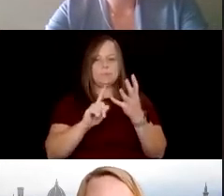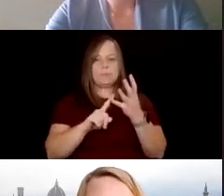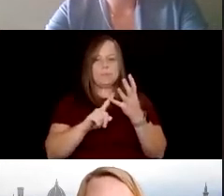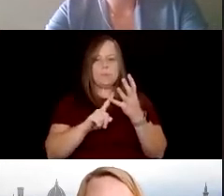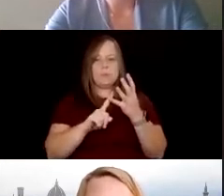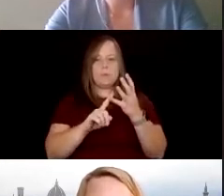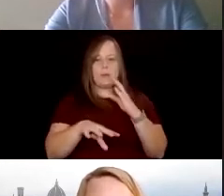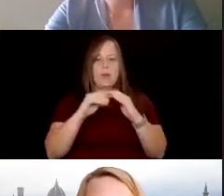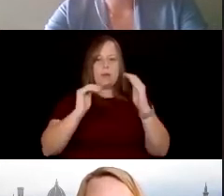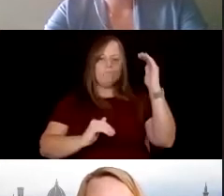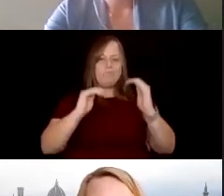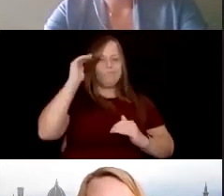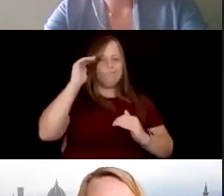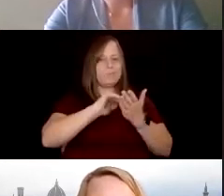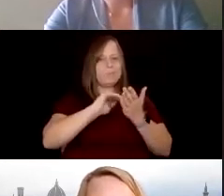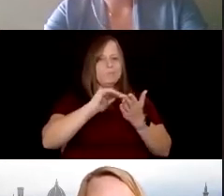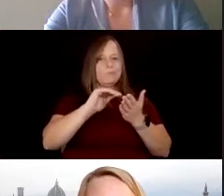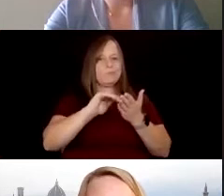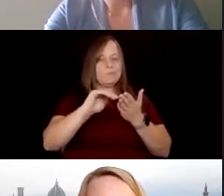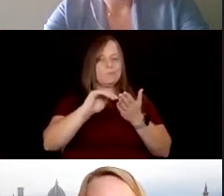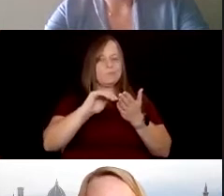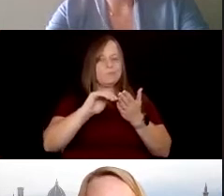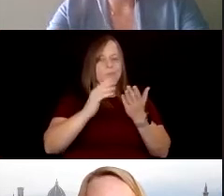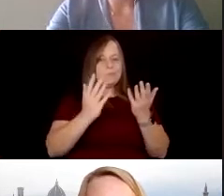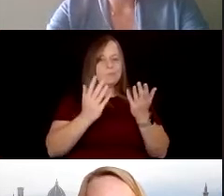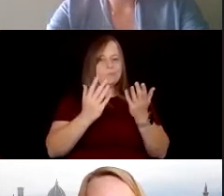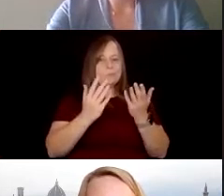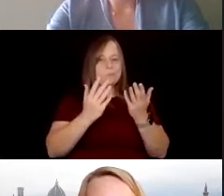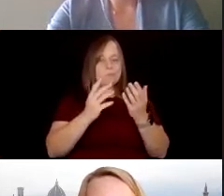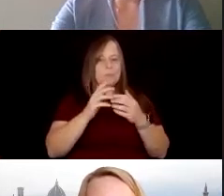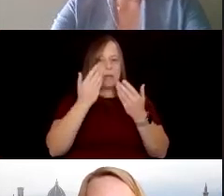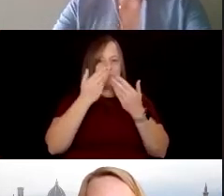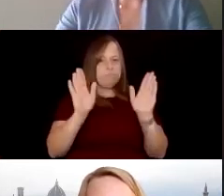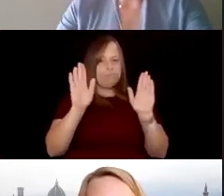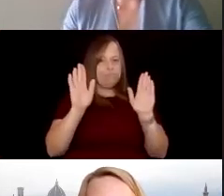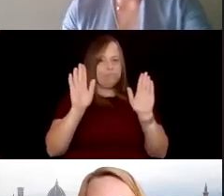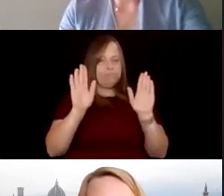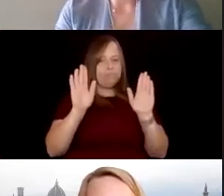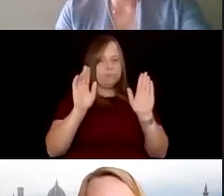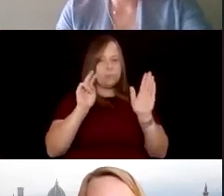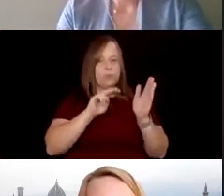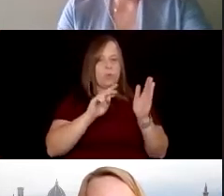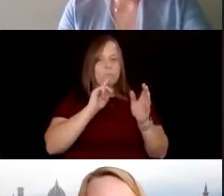outweighs the reason for discharge. And that's a factor where that liberal consideration comes into play. They need to look at the totality of who you are